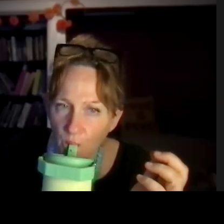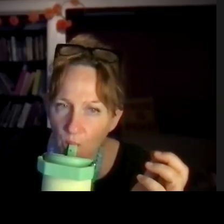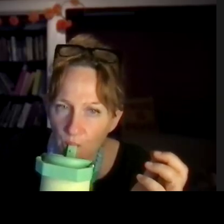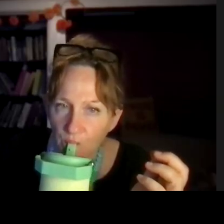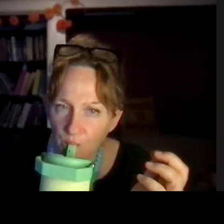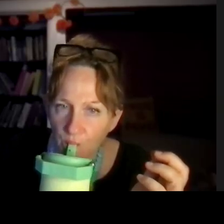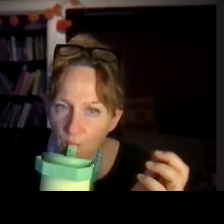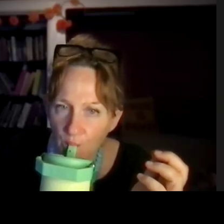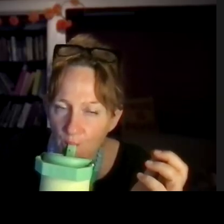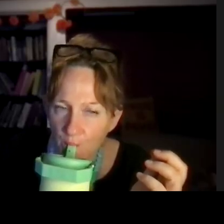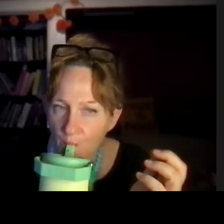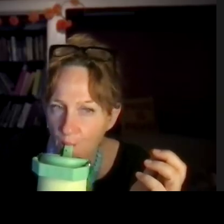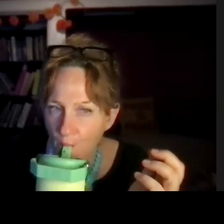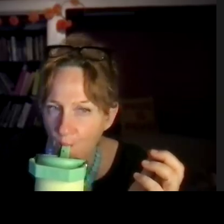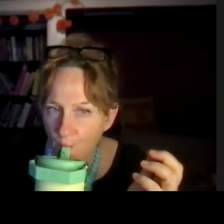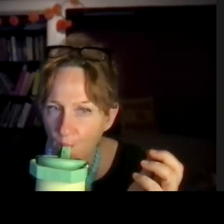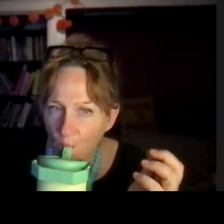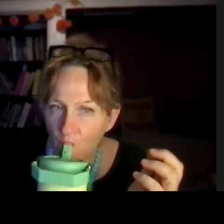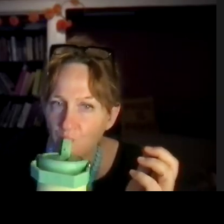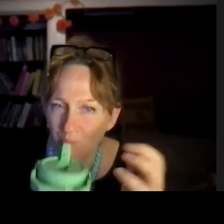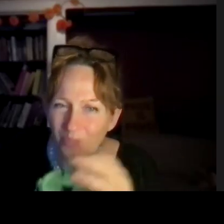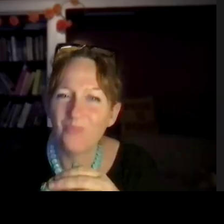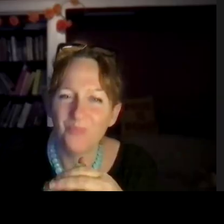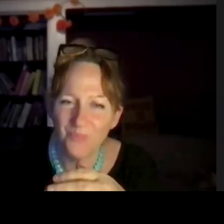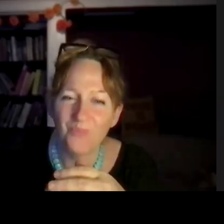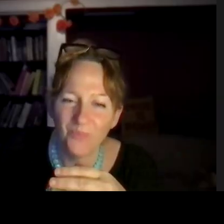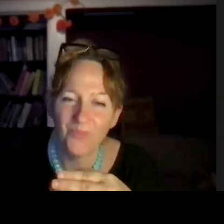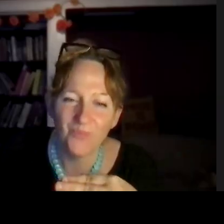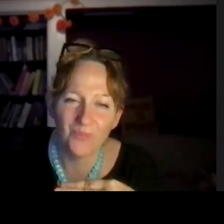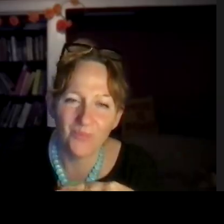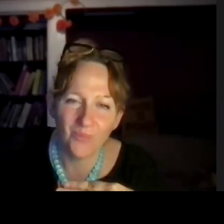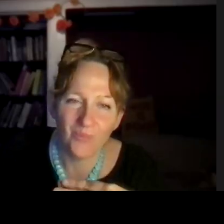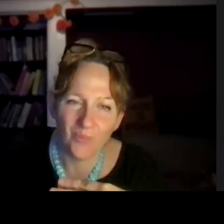iPhone: none other than Stevie wonder iPhone: who is also blind? But